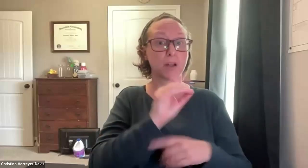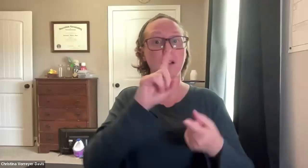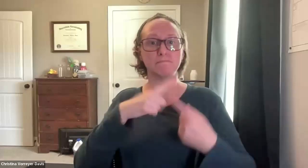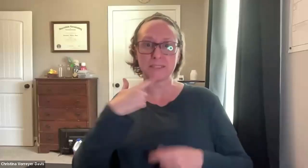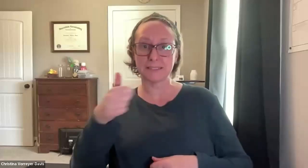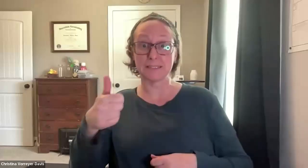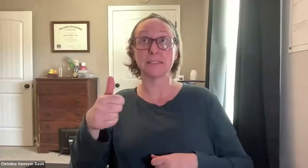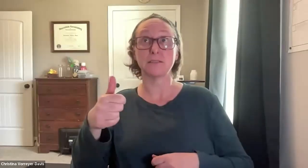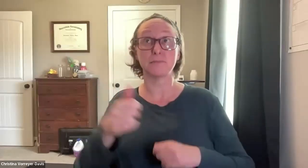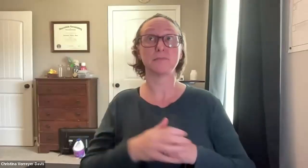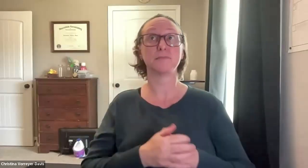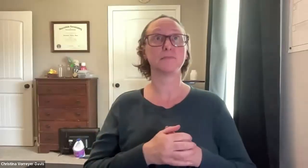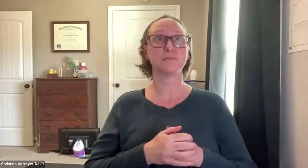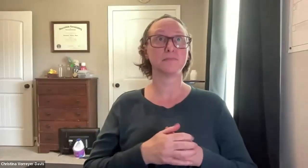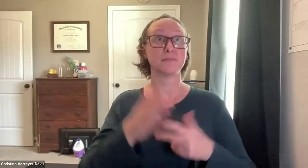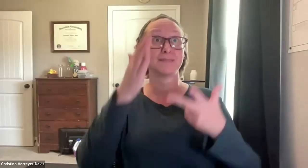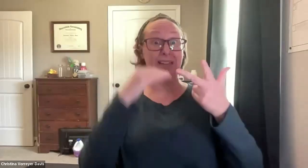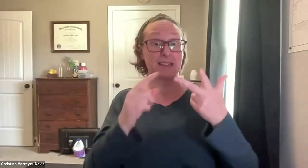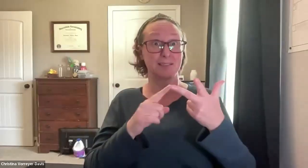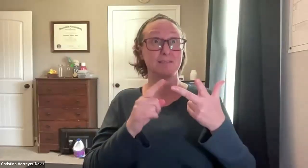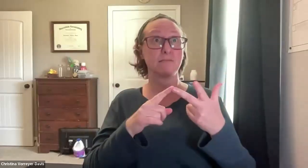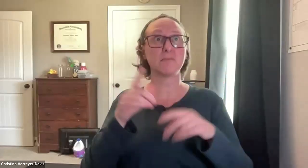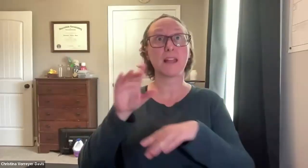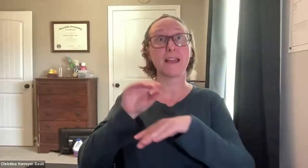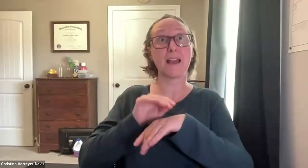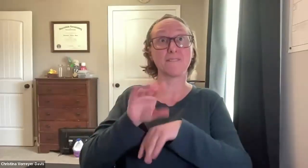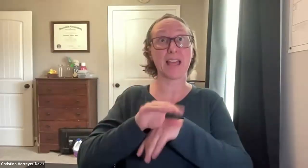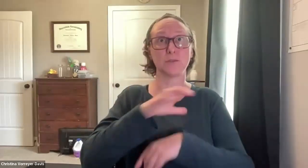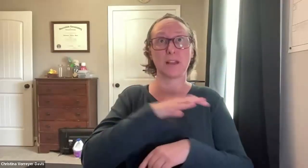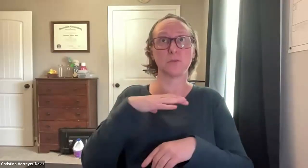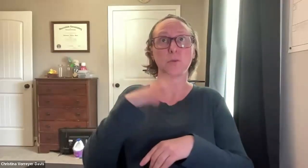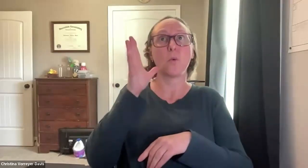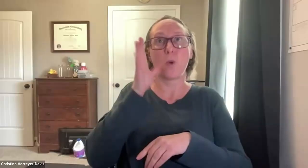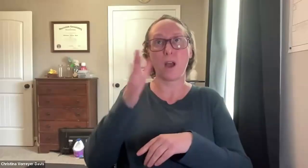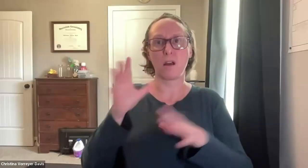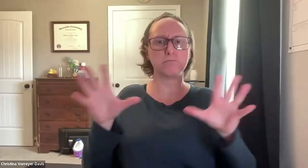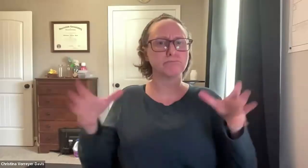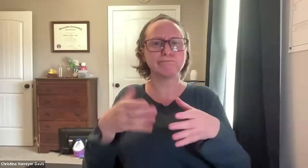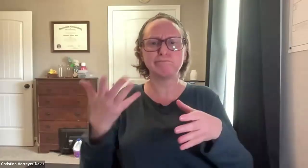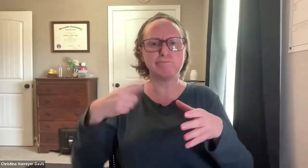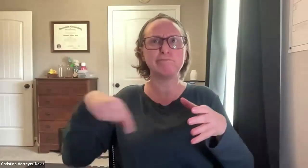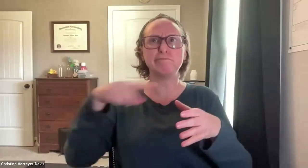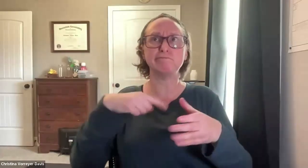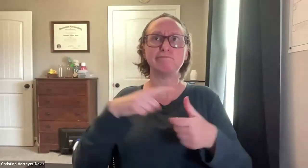Deaf and hard of hearing children of age 0 to 10. And then the advisory council